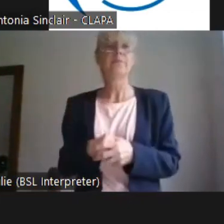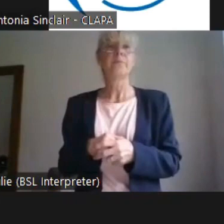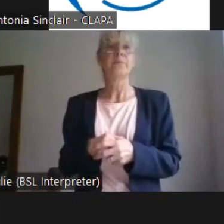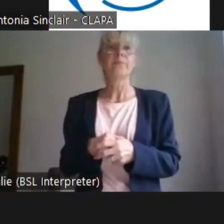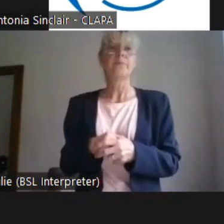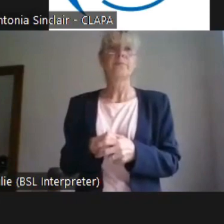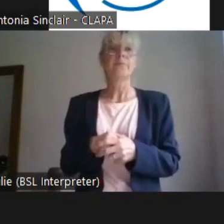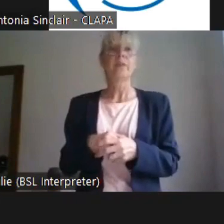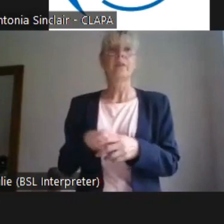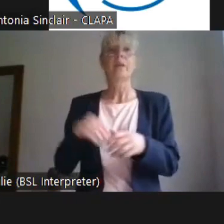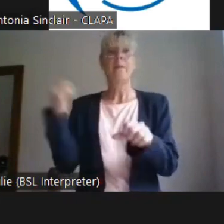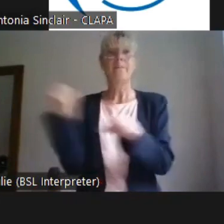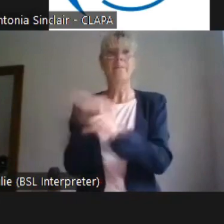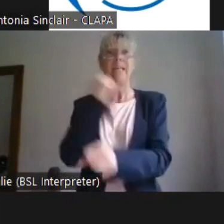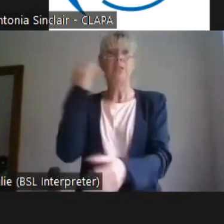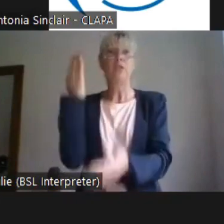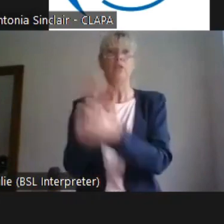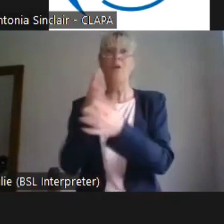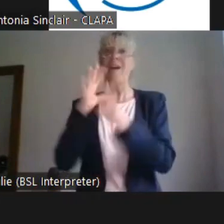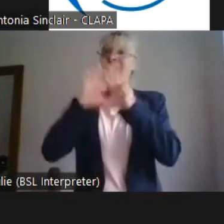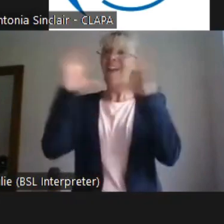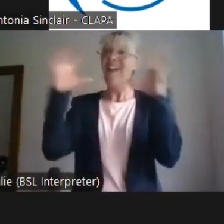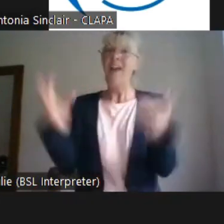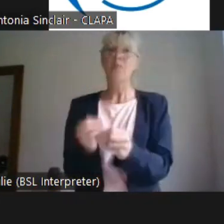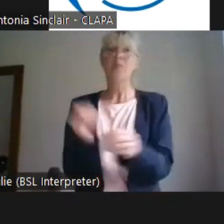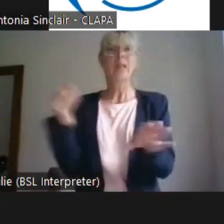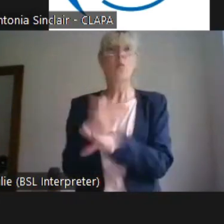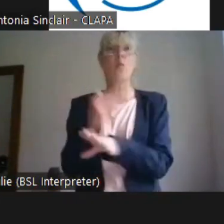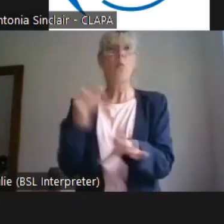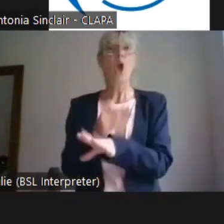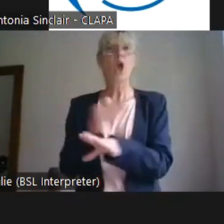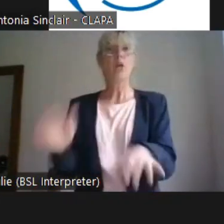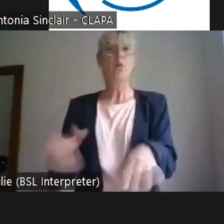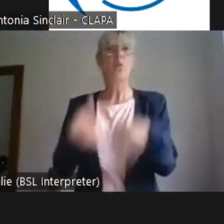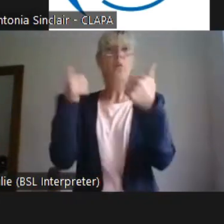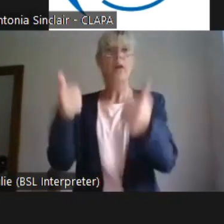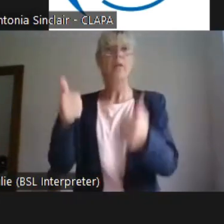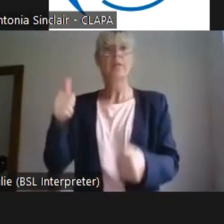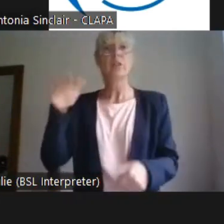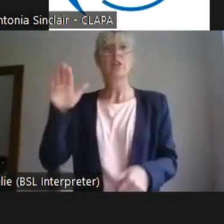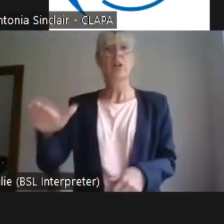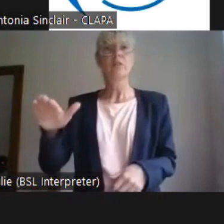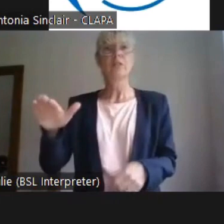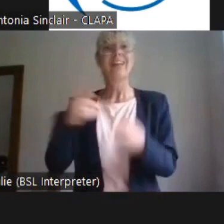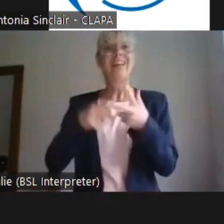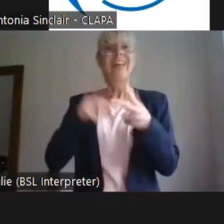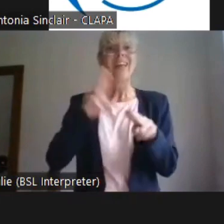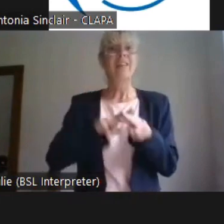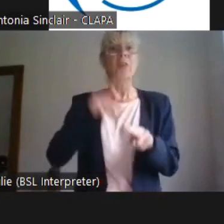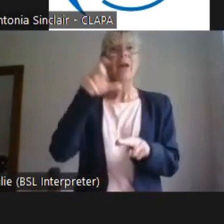is is working as well as it can be for you so um if you've got a cleft audiologist in your um